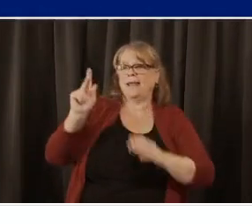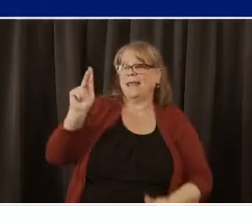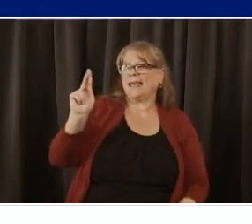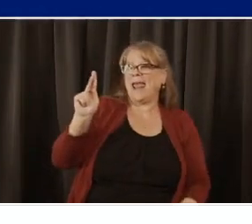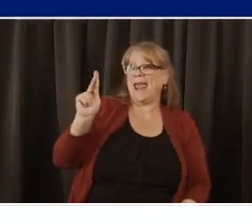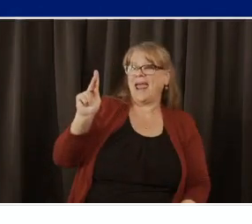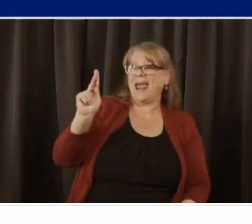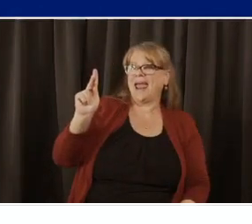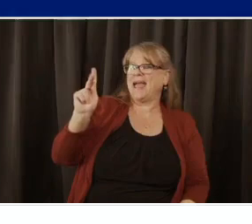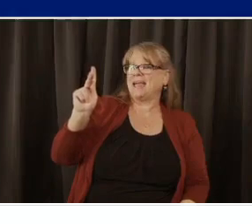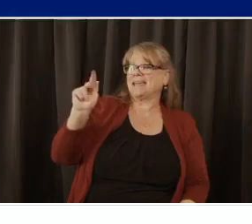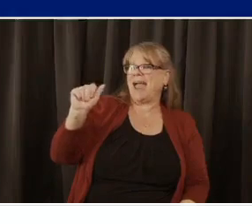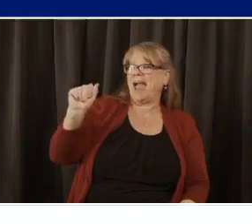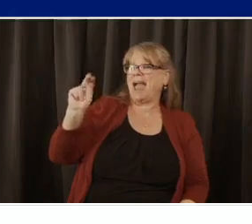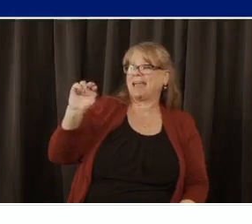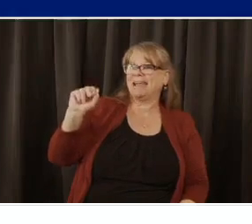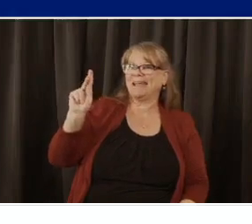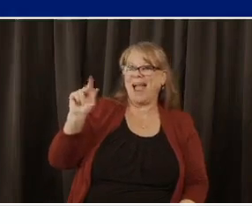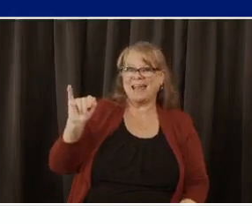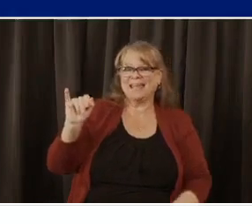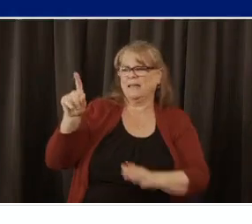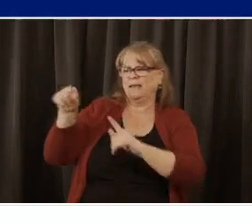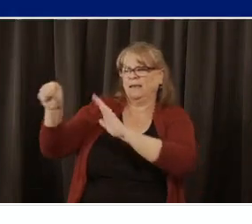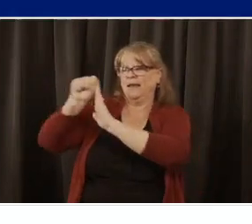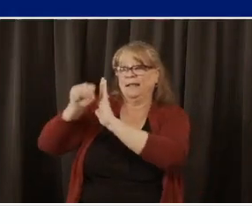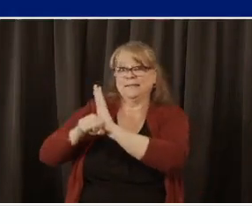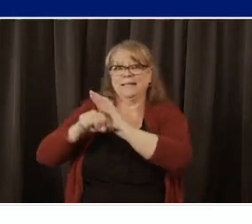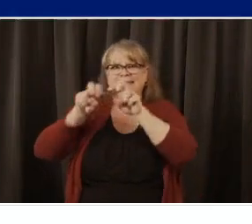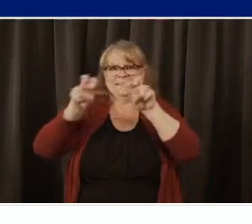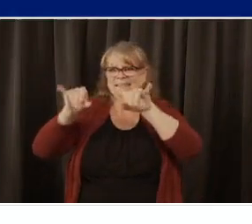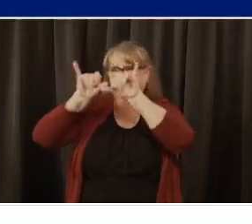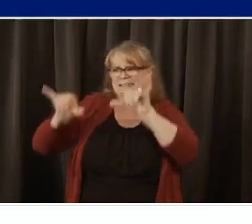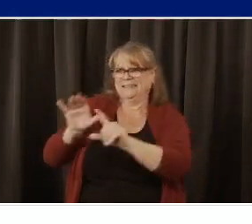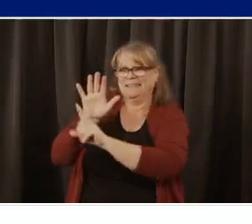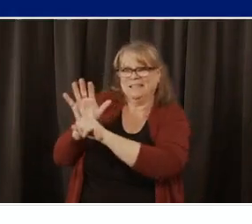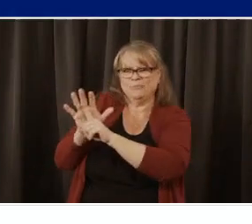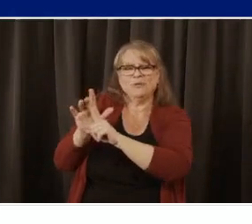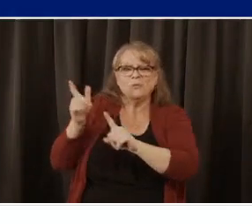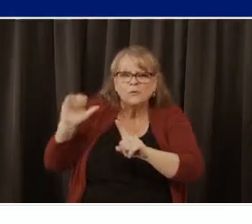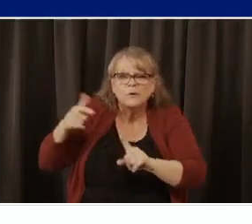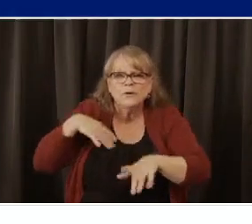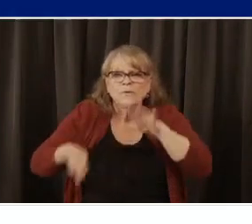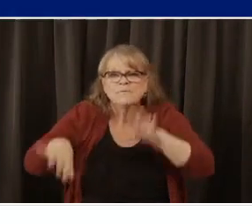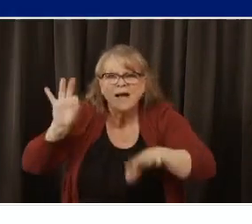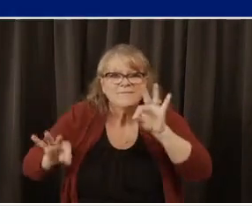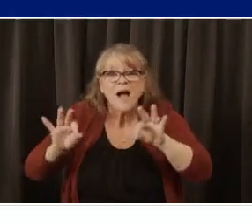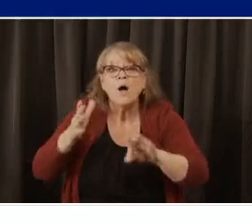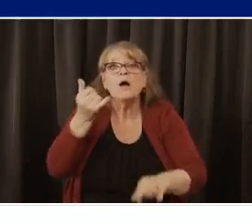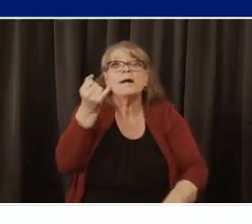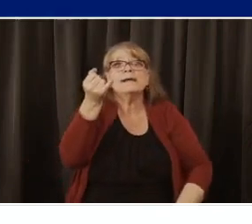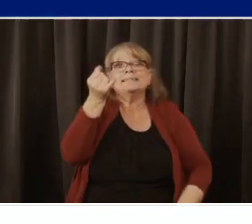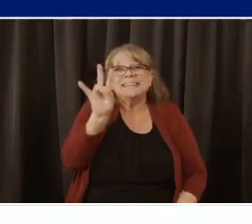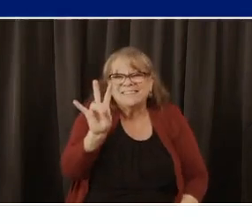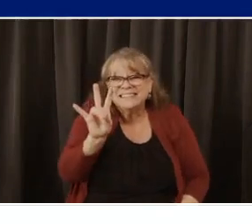or individuals, related to COVID PP, and even today in our vaccine efforts. Next slide please.